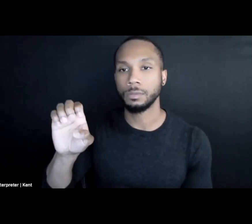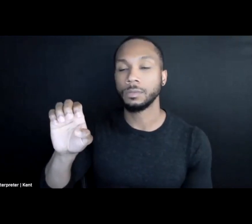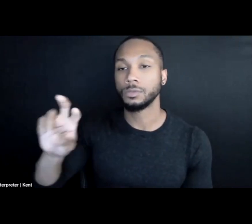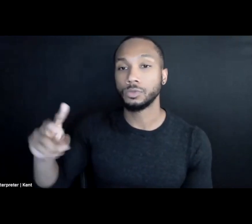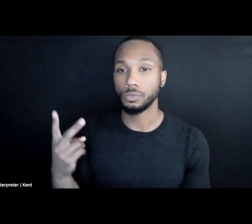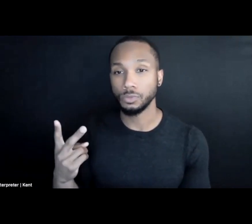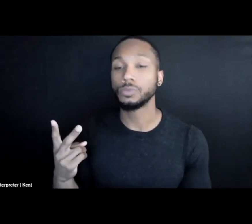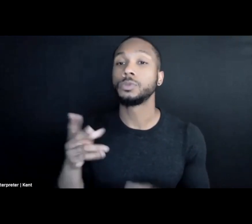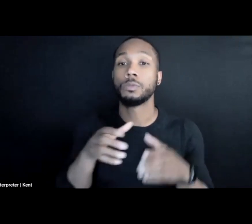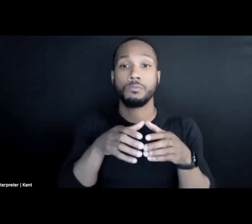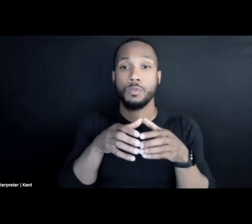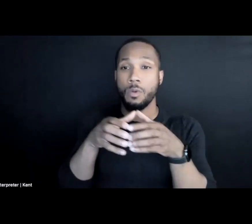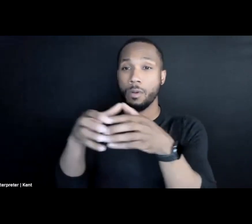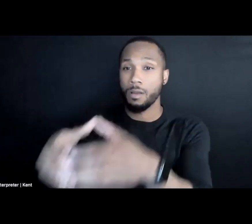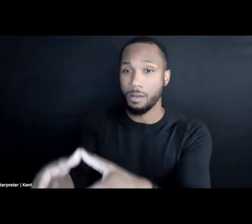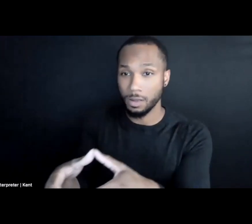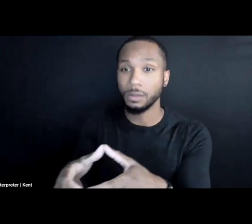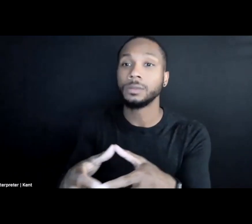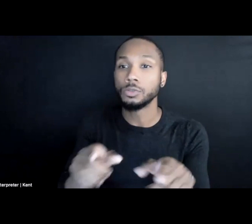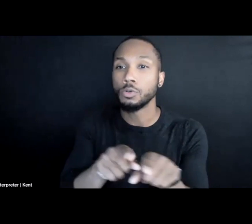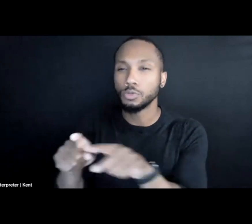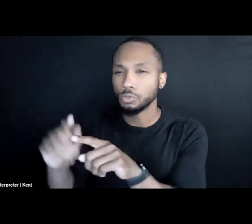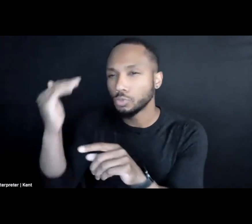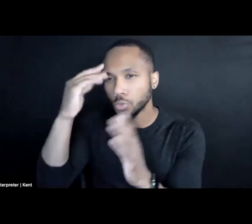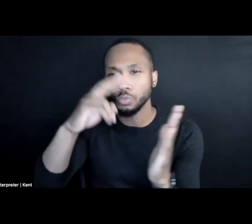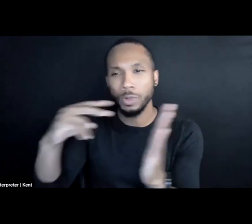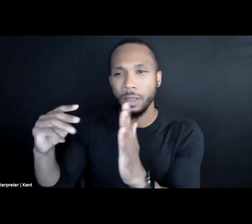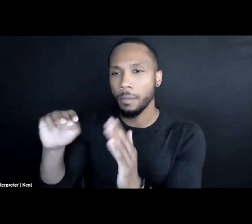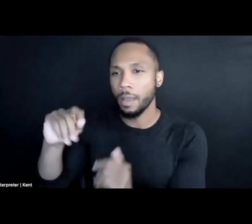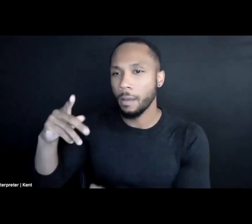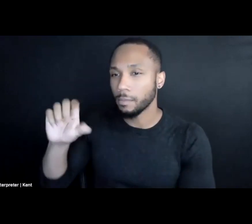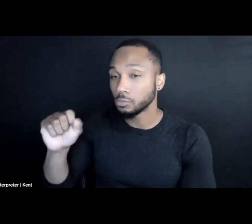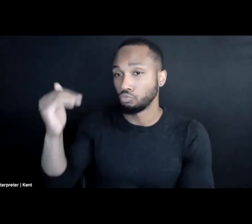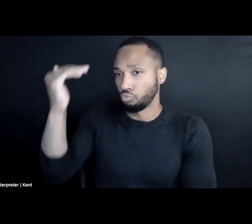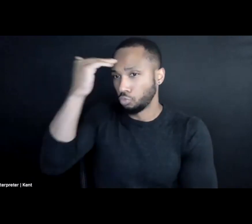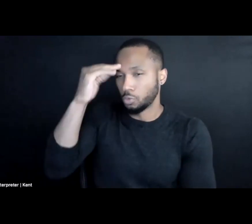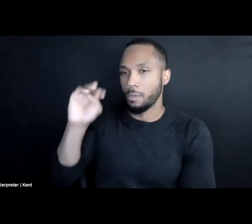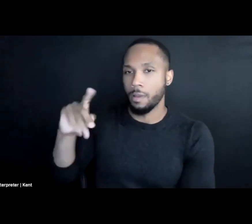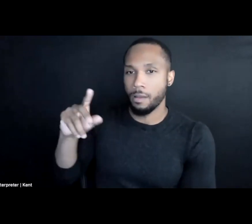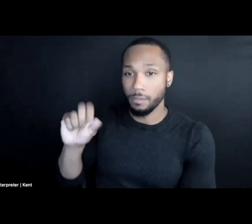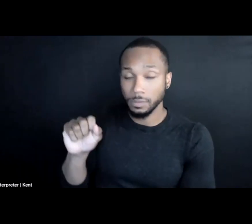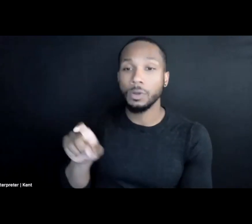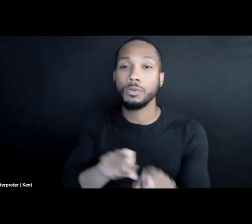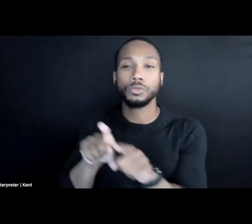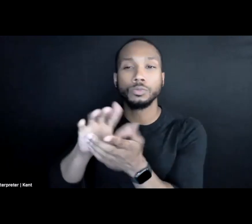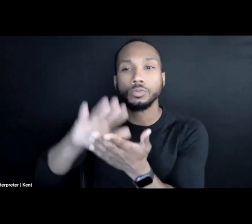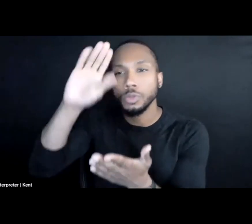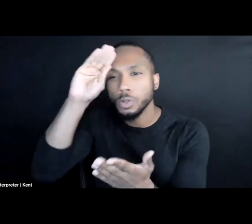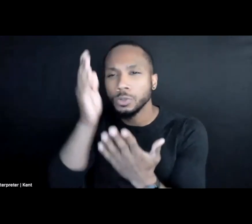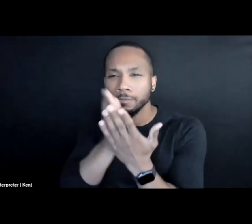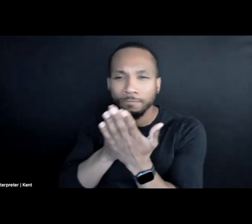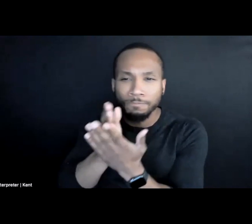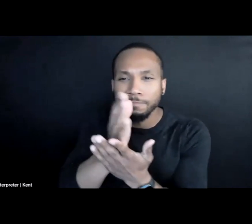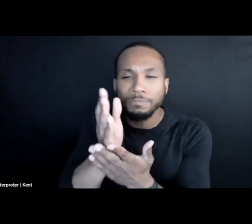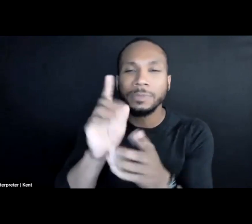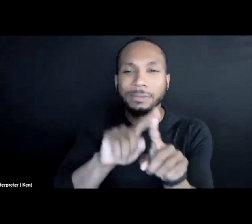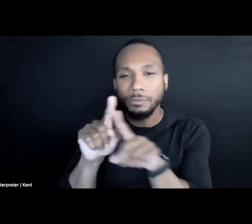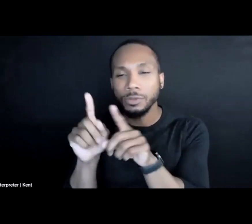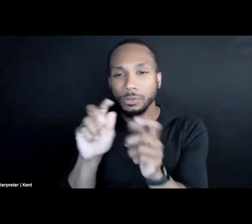Es aprender a distinguir los cambios entre líneas de metro,